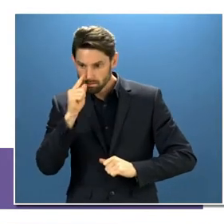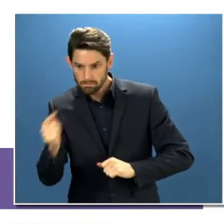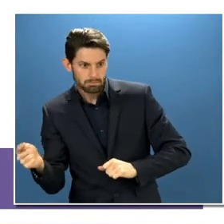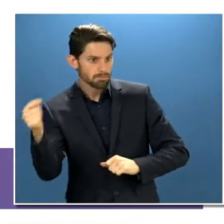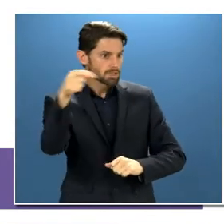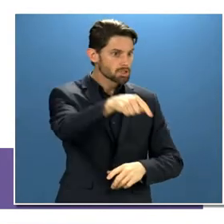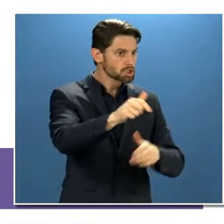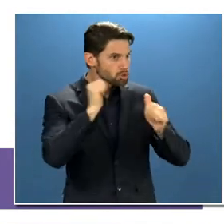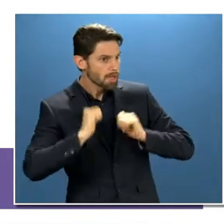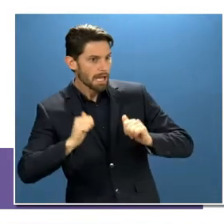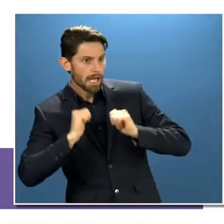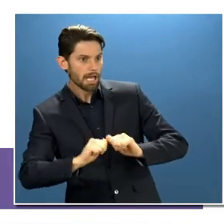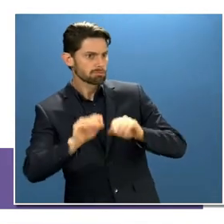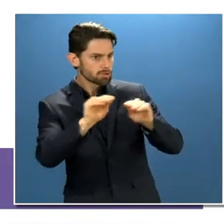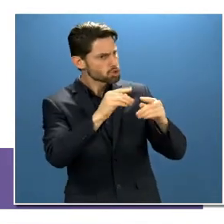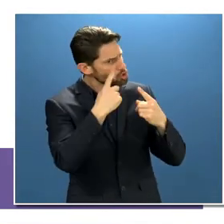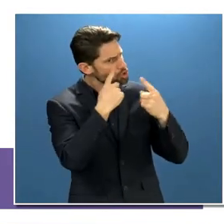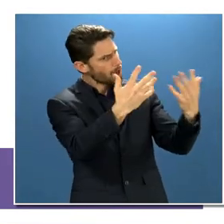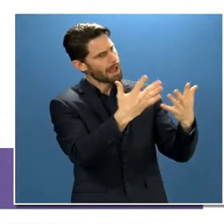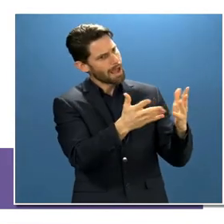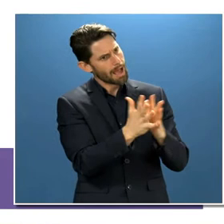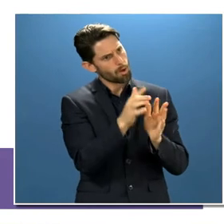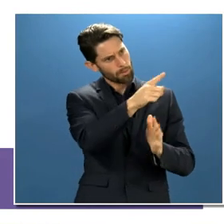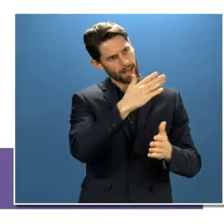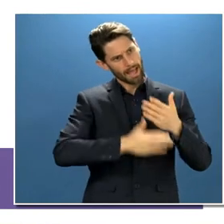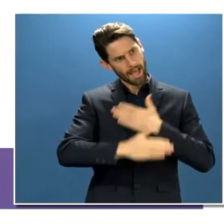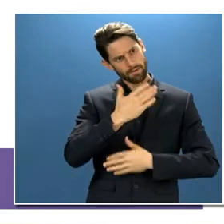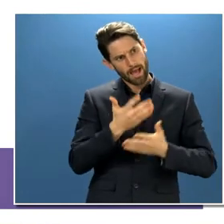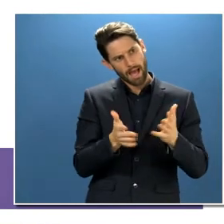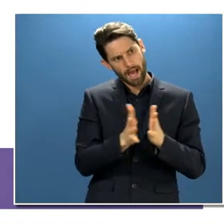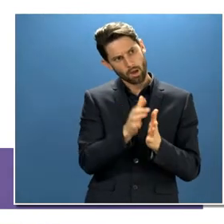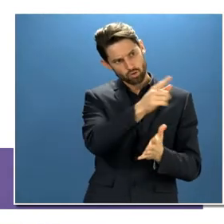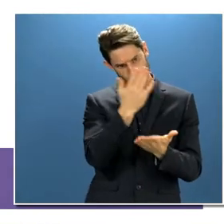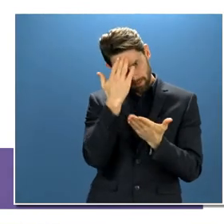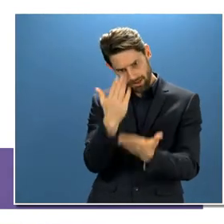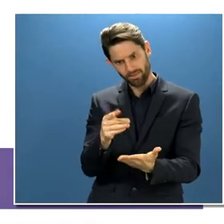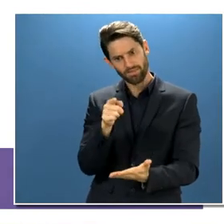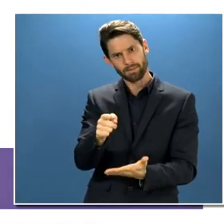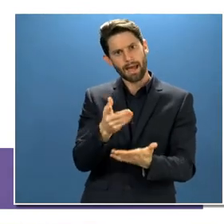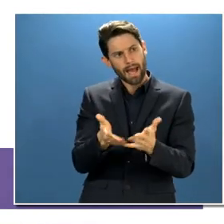this is how we are going to treat this person with a disability to be included, and make sure that they are going to feel